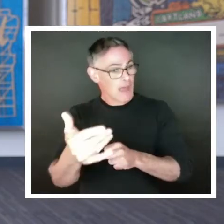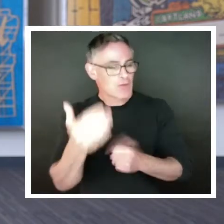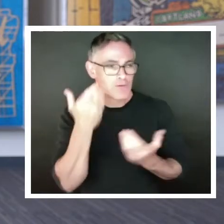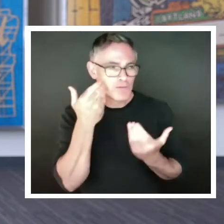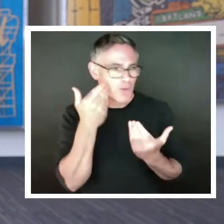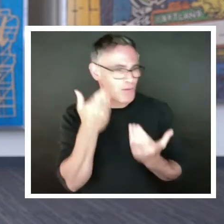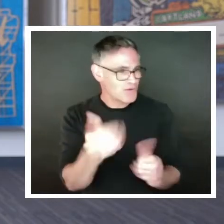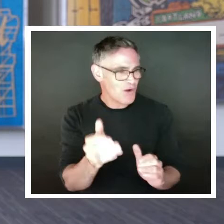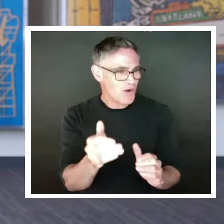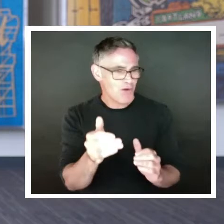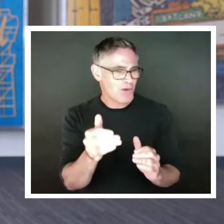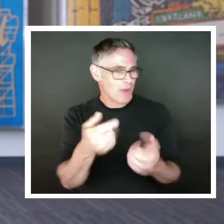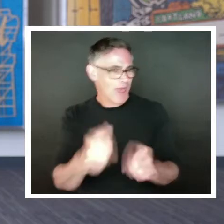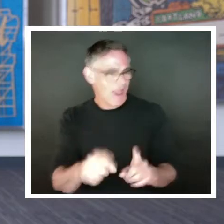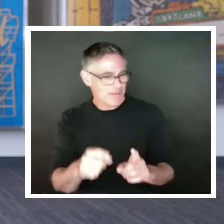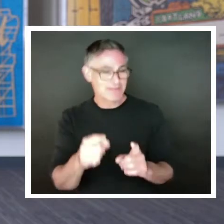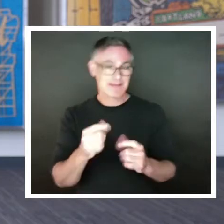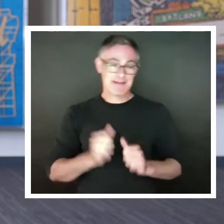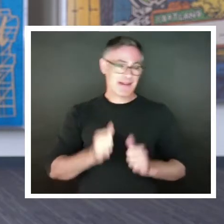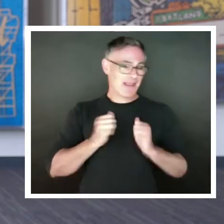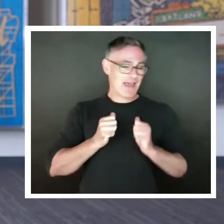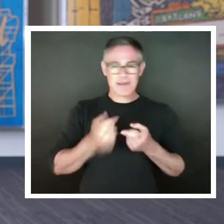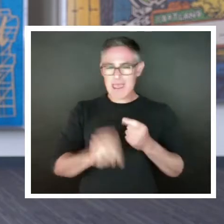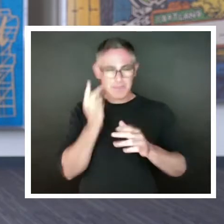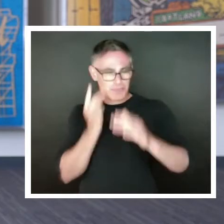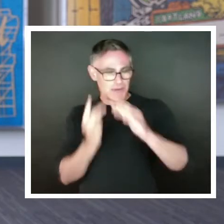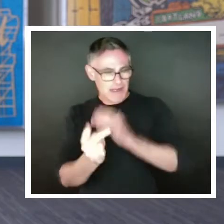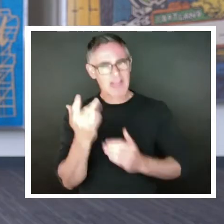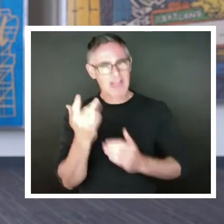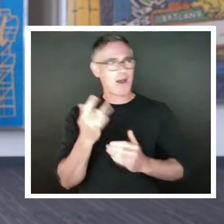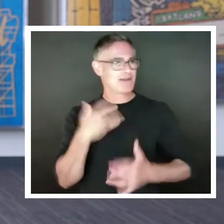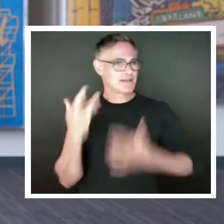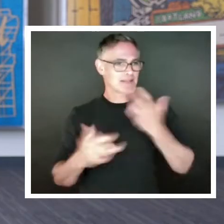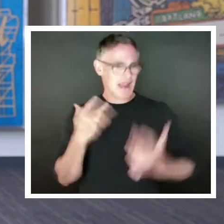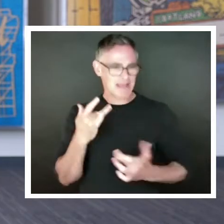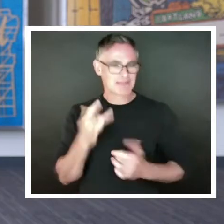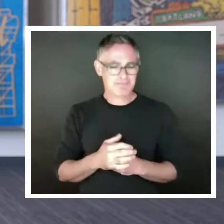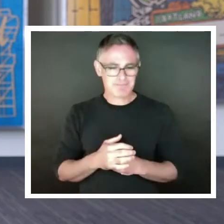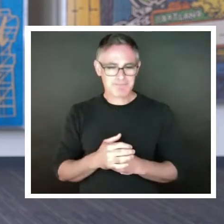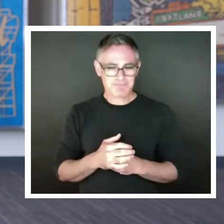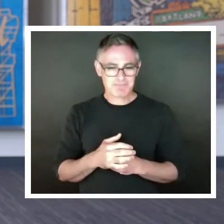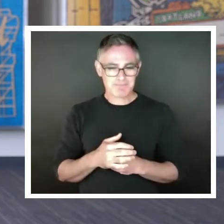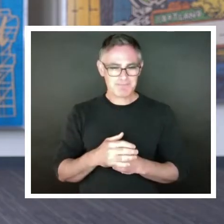which is what makes it so exciting and so worth living. Inside, I'm still that high school kid